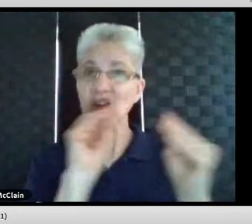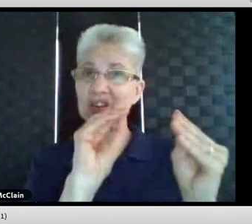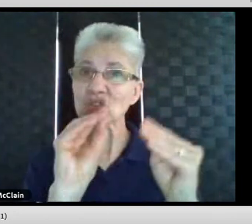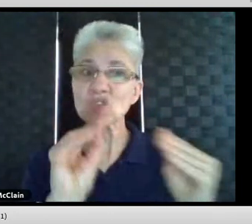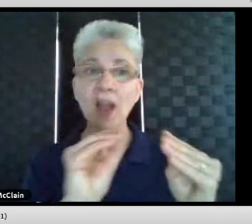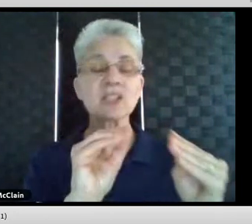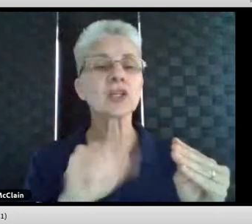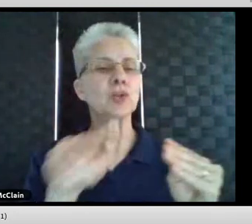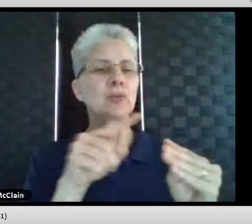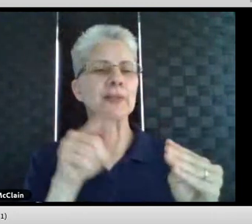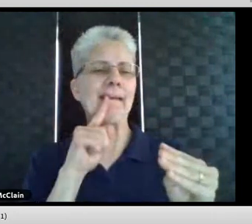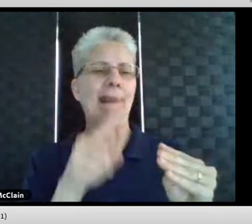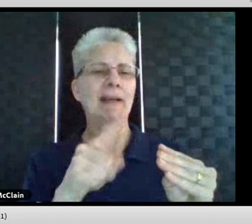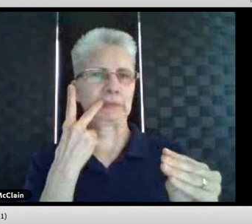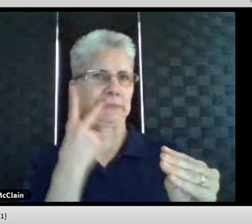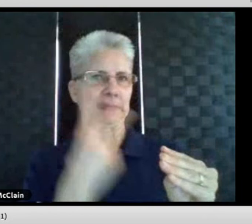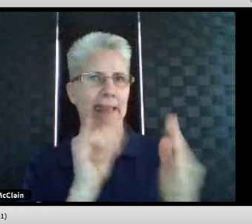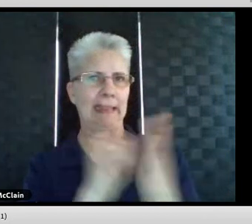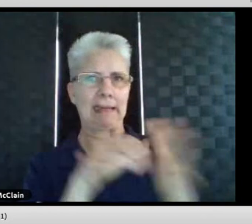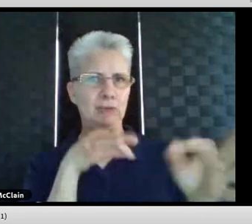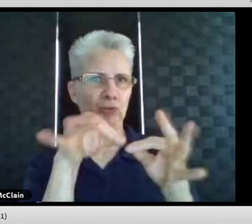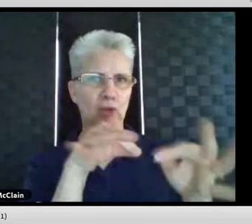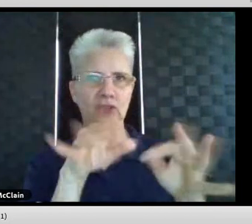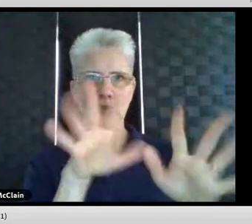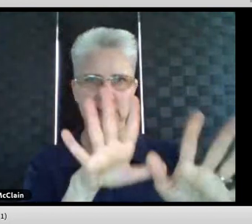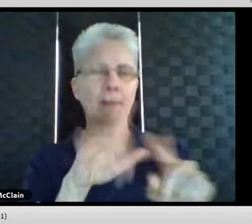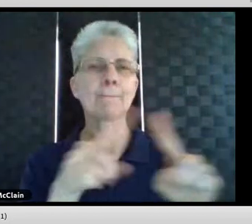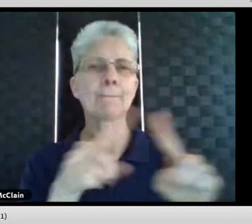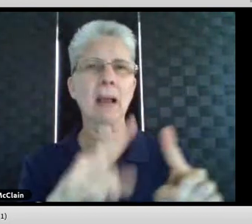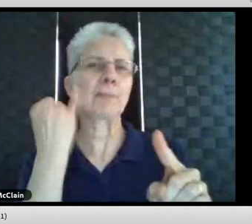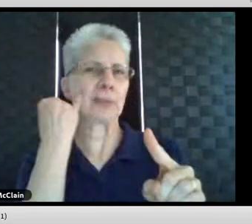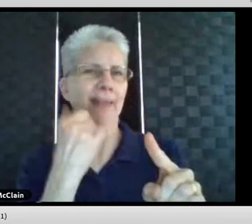You guys didn't actually get to see that, but pretend there was,